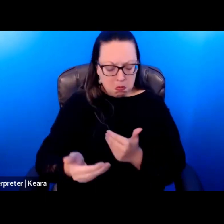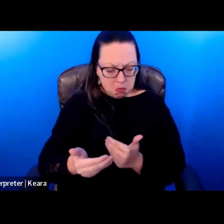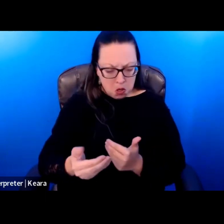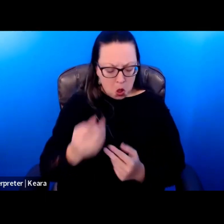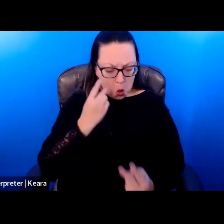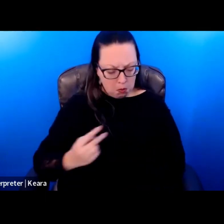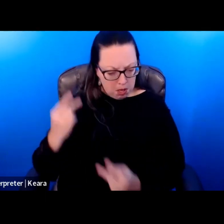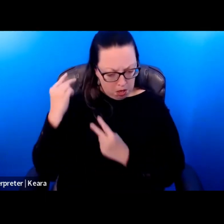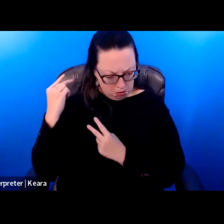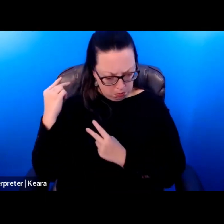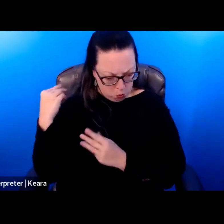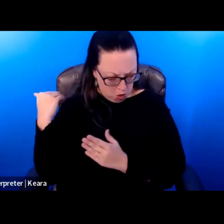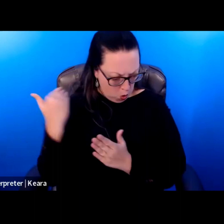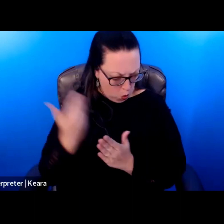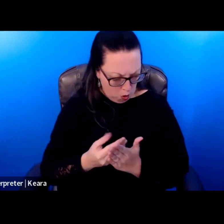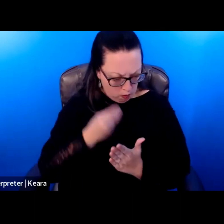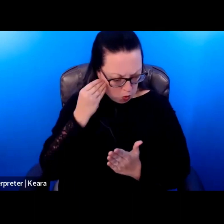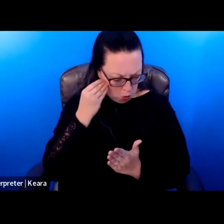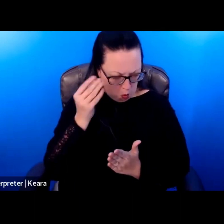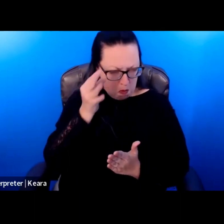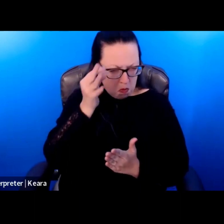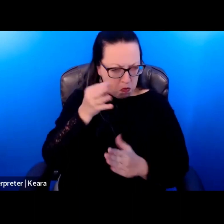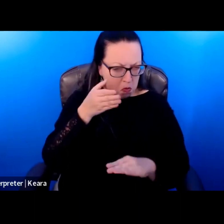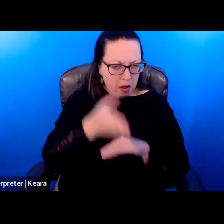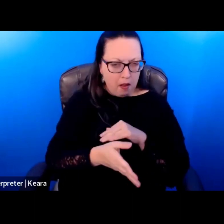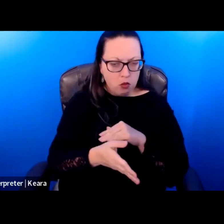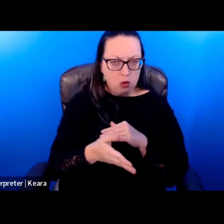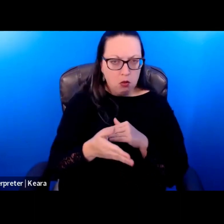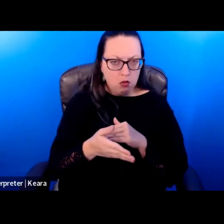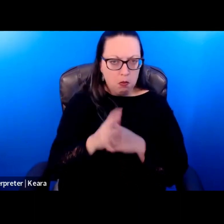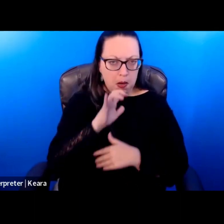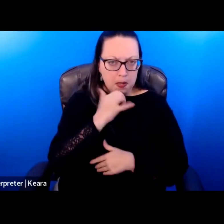after my accident, suffers from severe major depression. I mean,